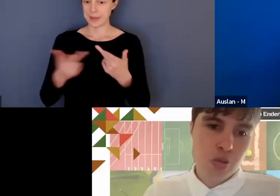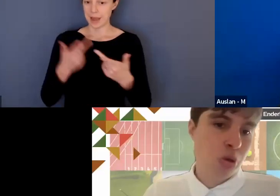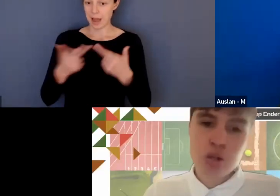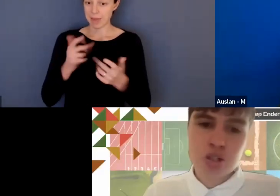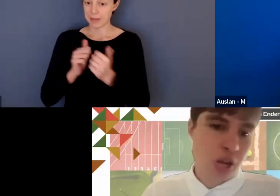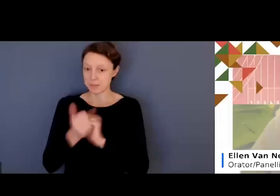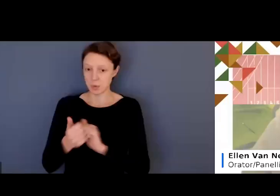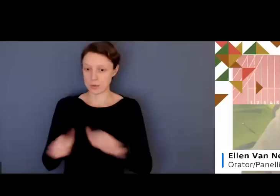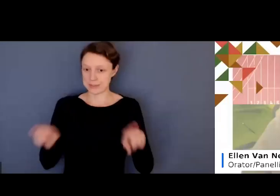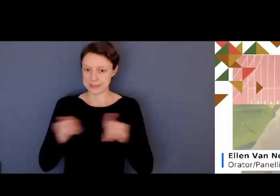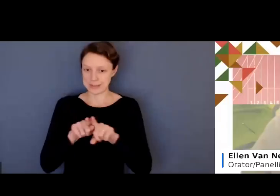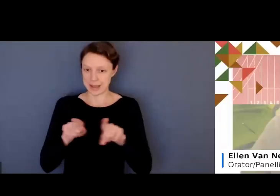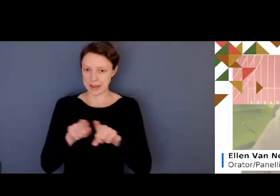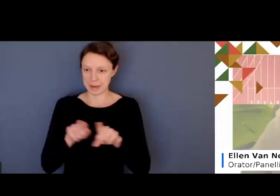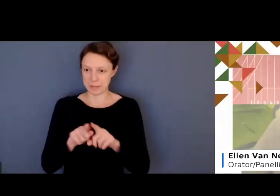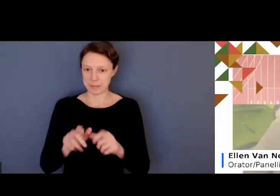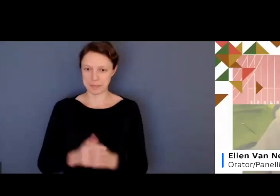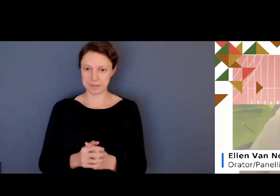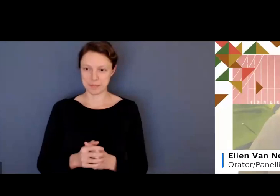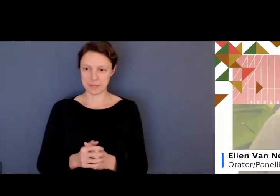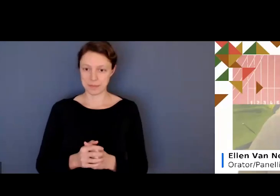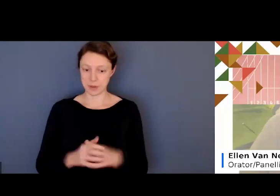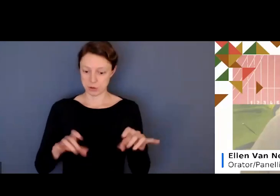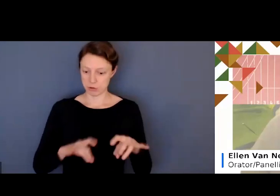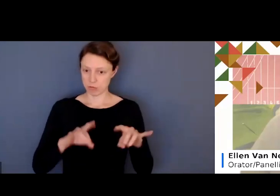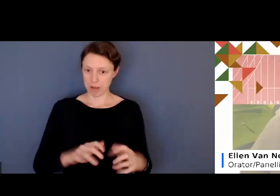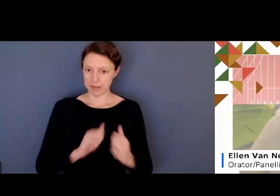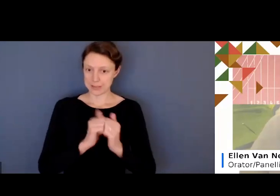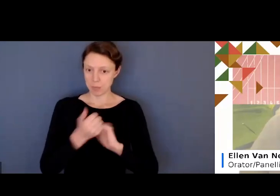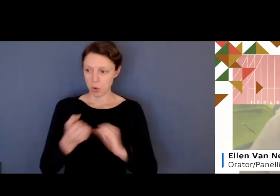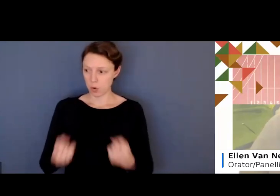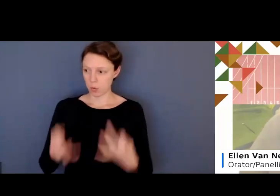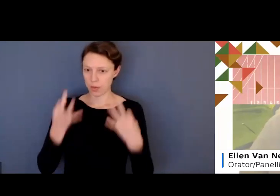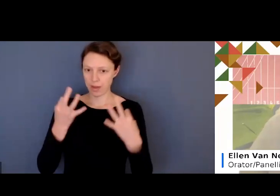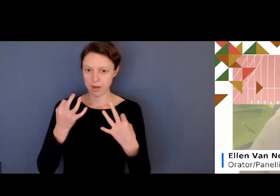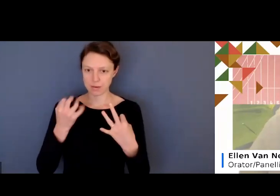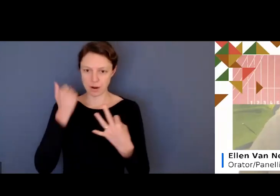What would Australian sport be without Aboriginal and Torres Strait Islander athletes,